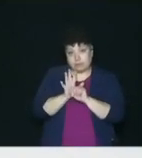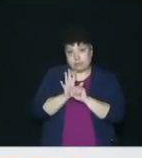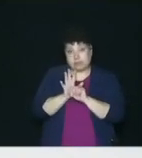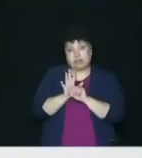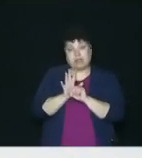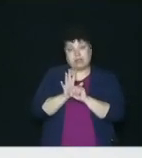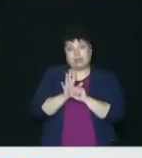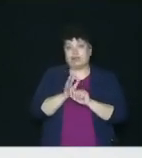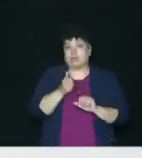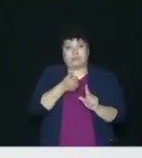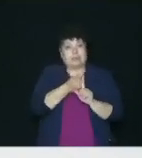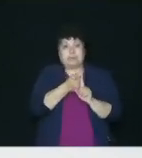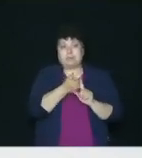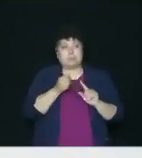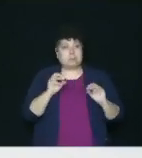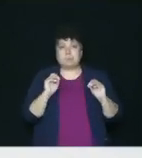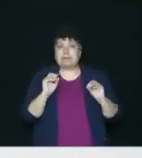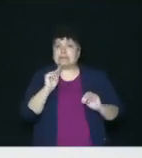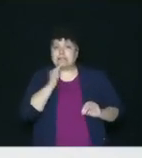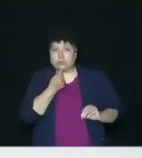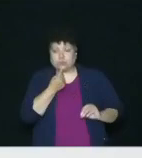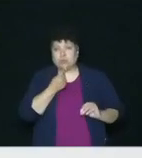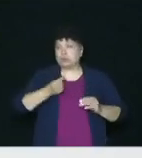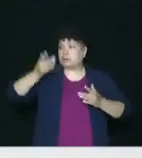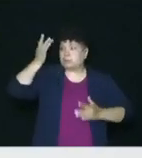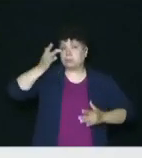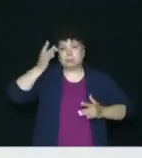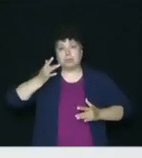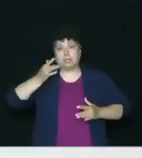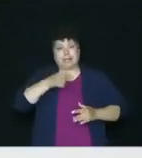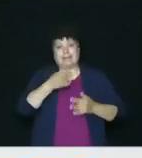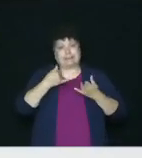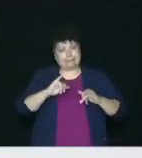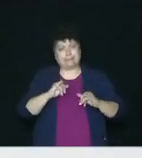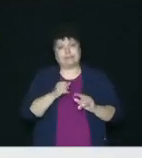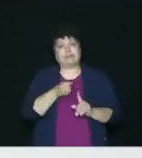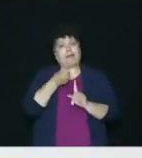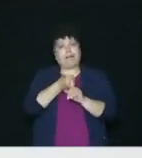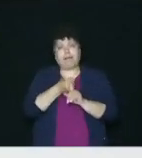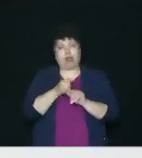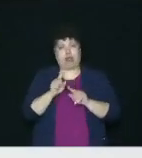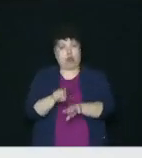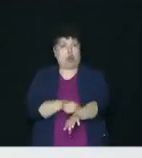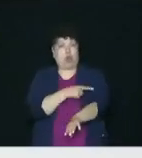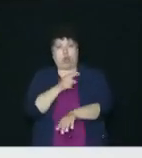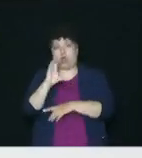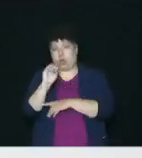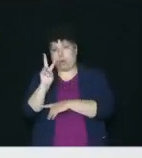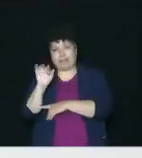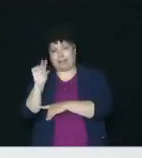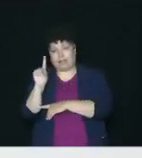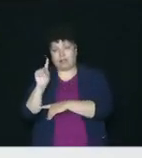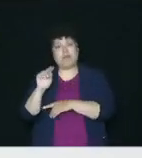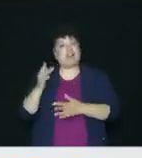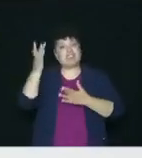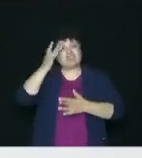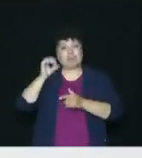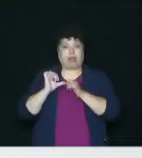PEOPLE WHO GET COVID, EVEN IF IT